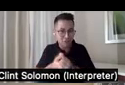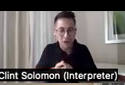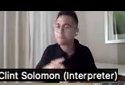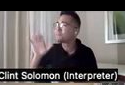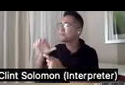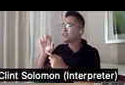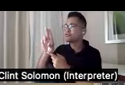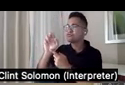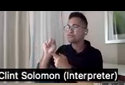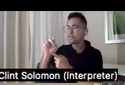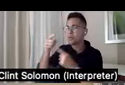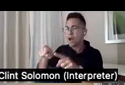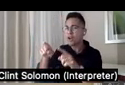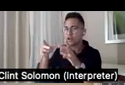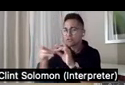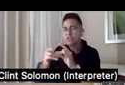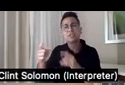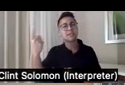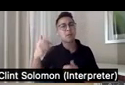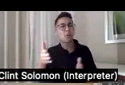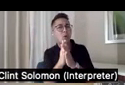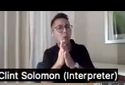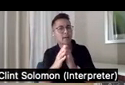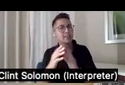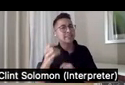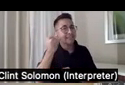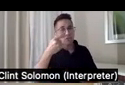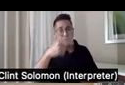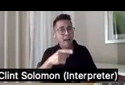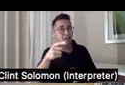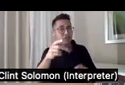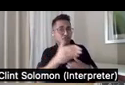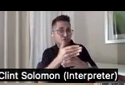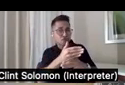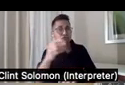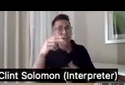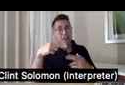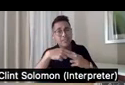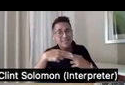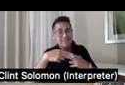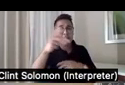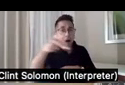that there's been a request if you're willing to share the slides or not um that way people are